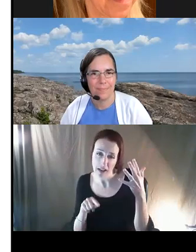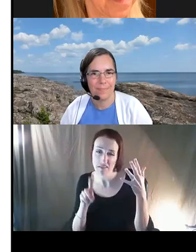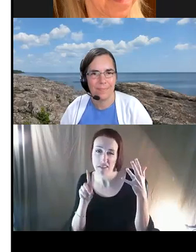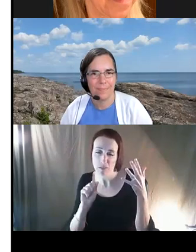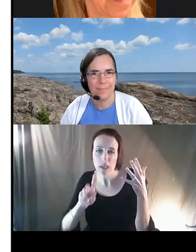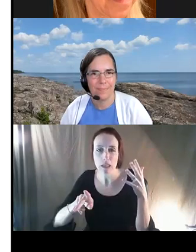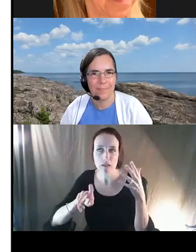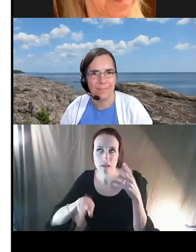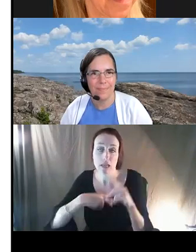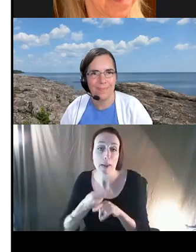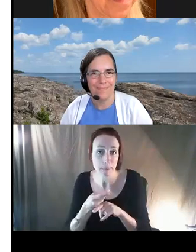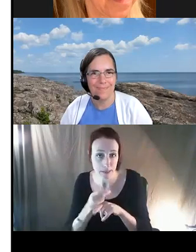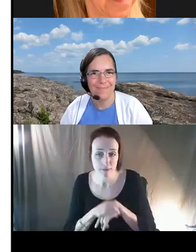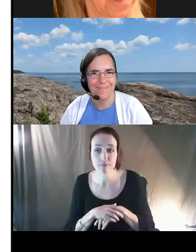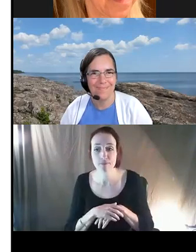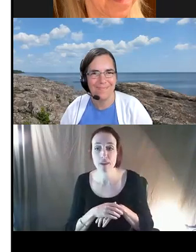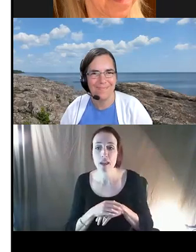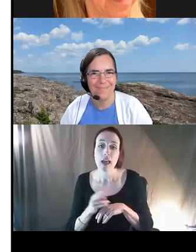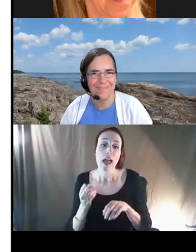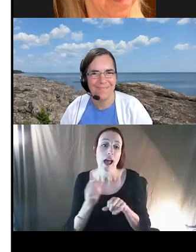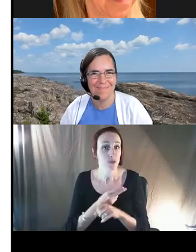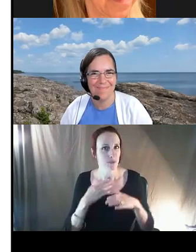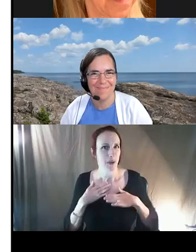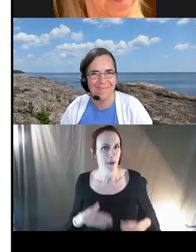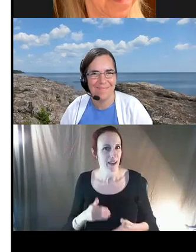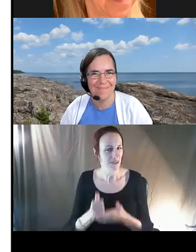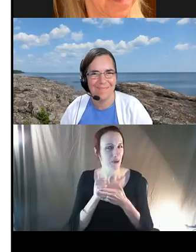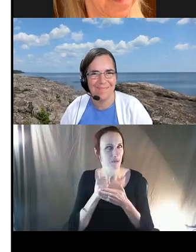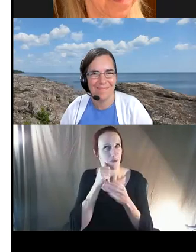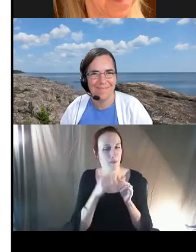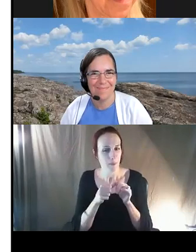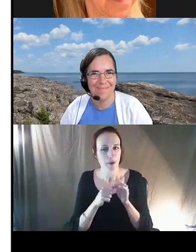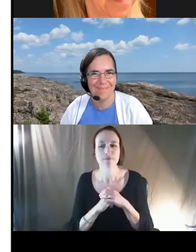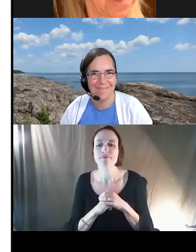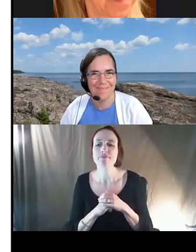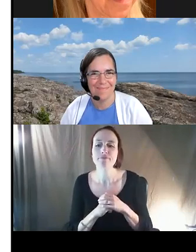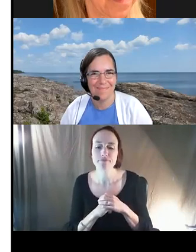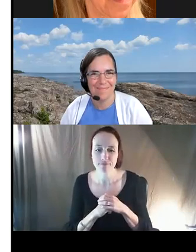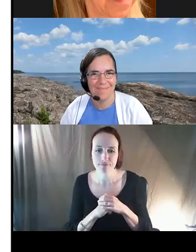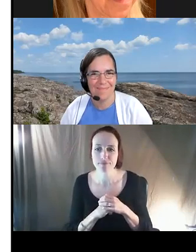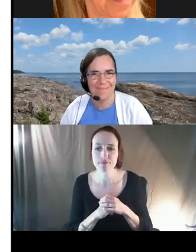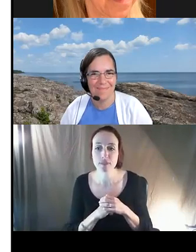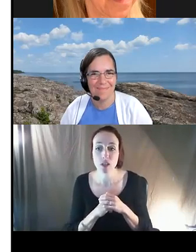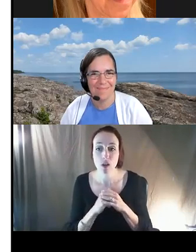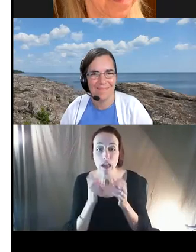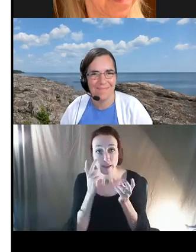I use my body to remember them. So, anything related to vision, so that could be